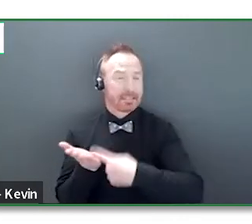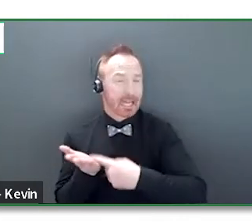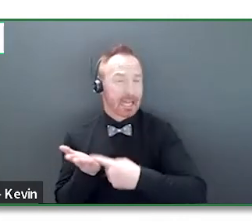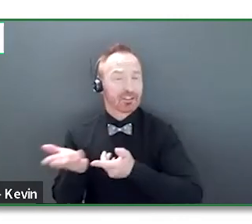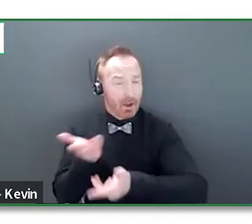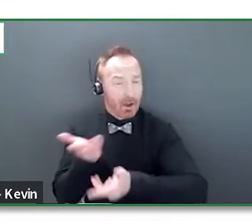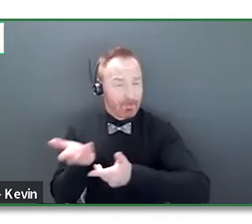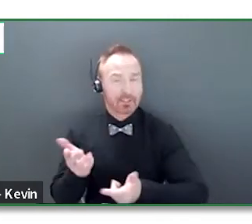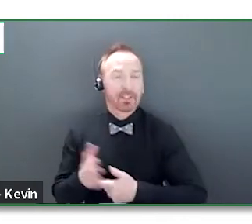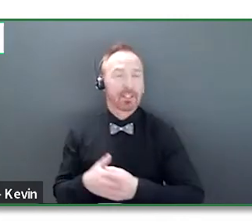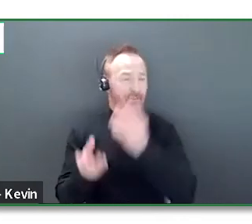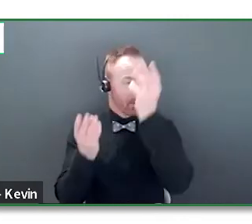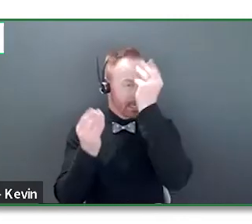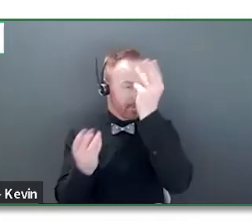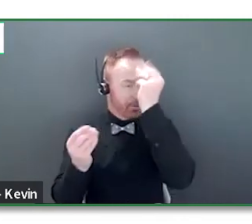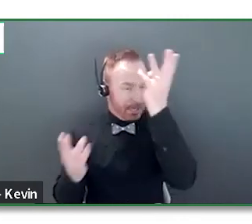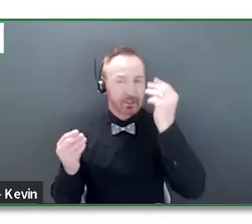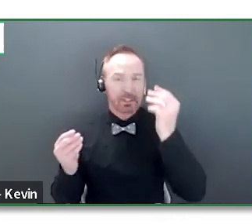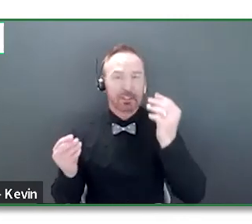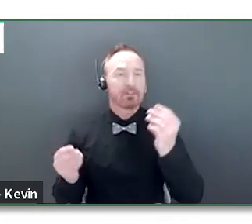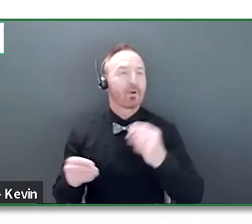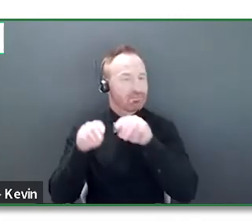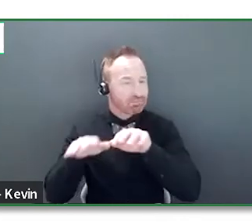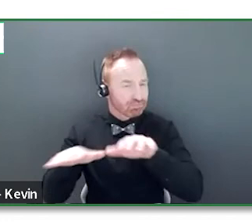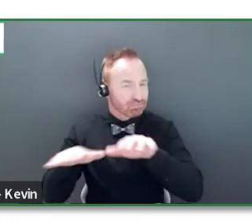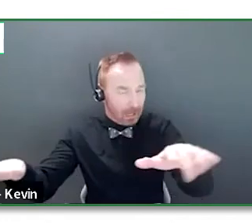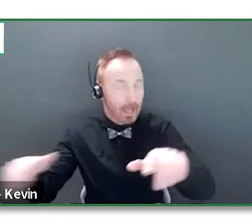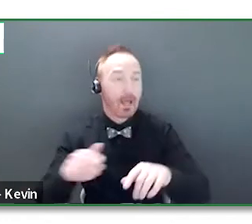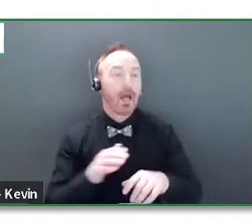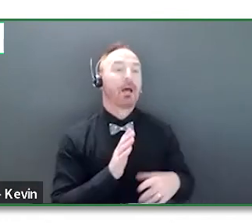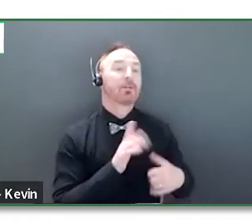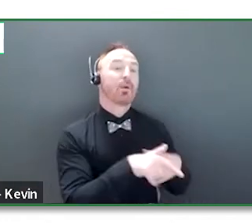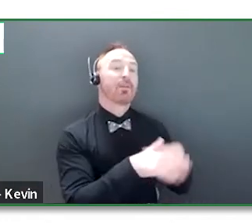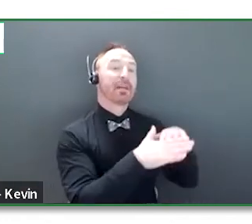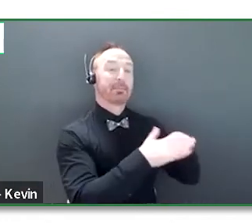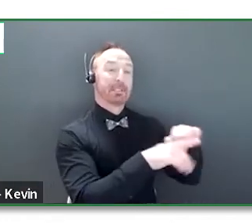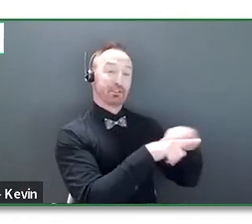Also sensibility training to all of our different all employees in